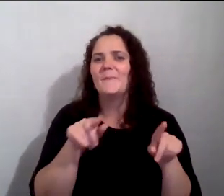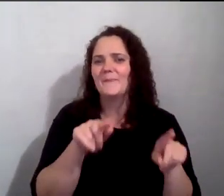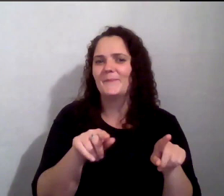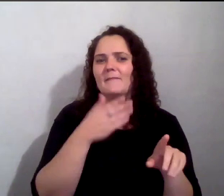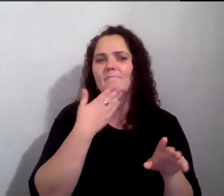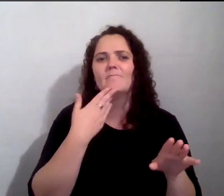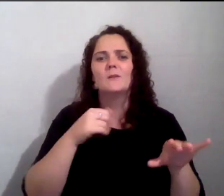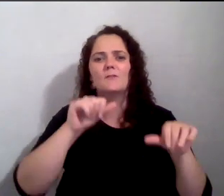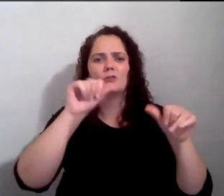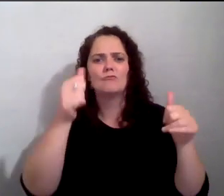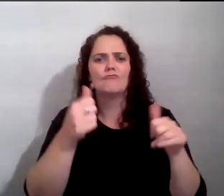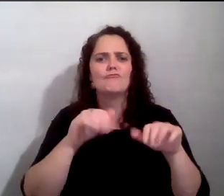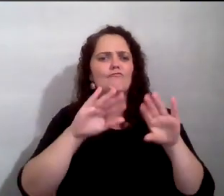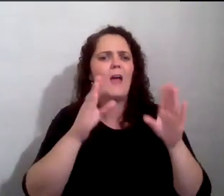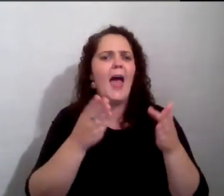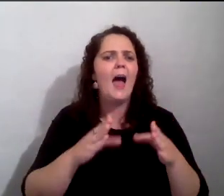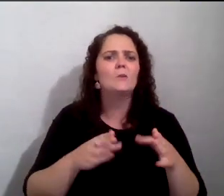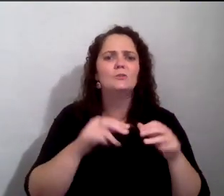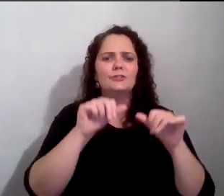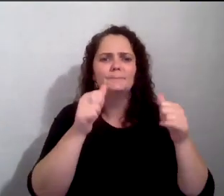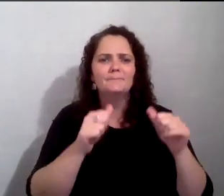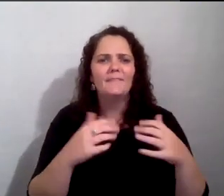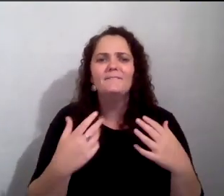of the women and this amazing kind of chalky